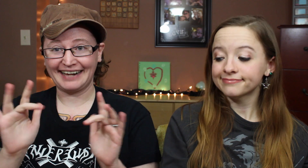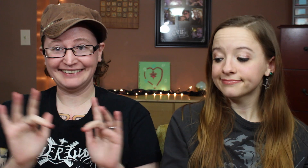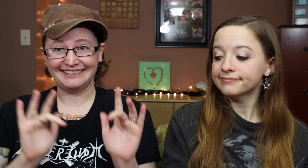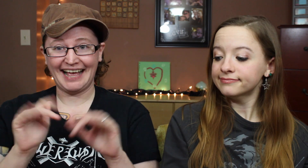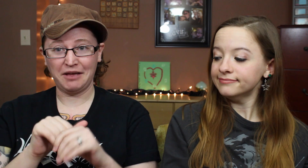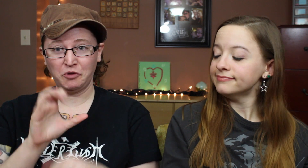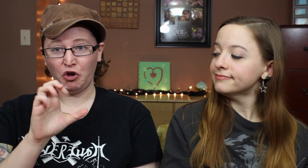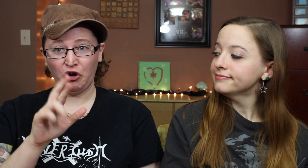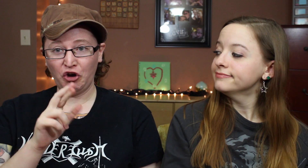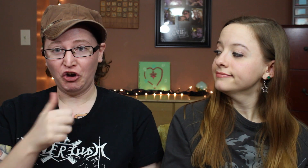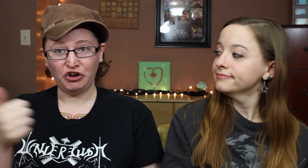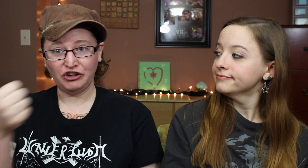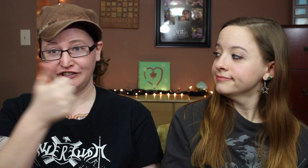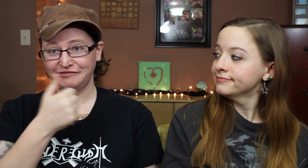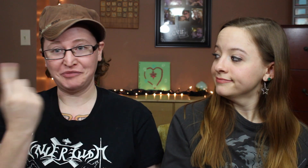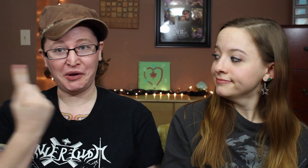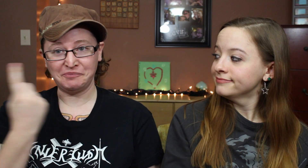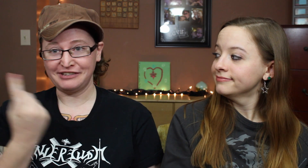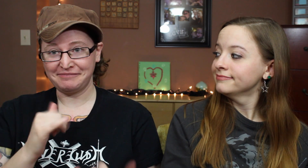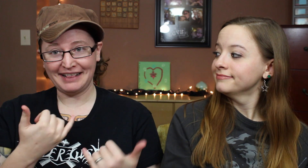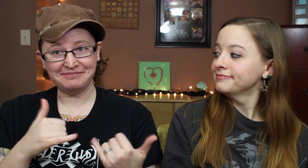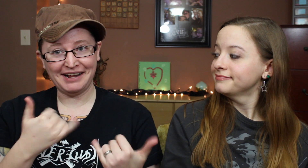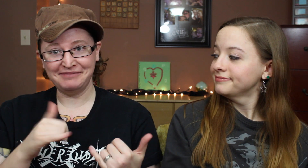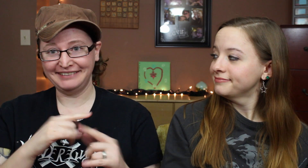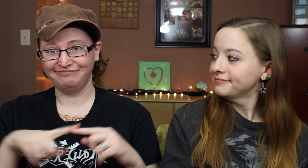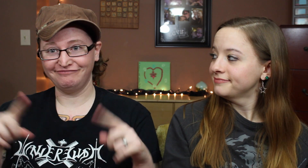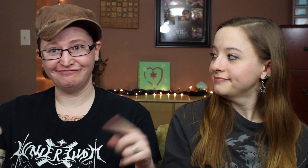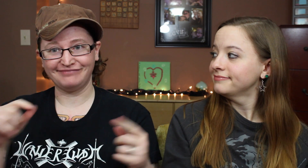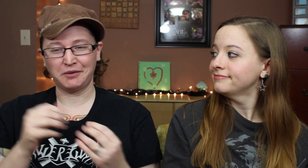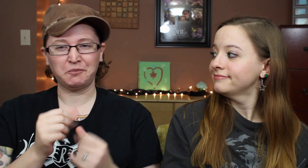mom. She always had tapes that she played in the car wherever we went. She was always playing